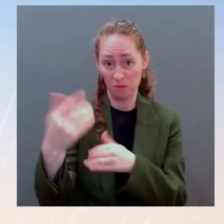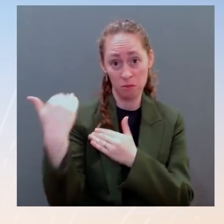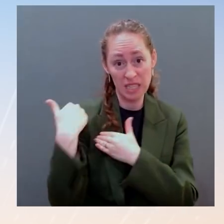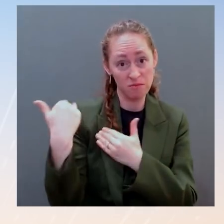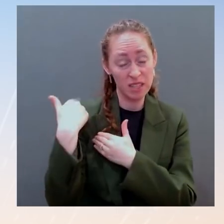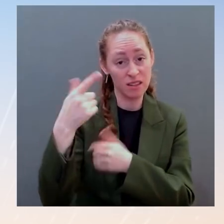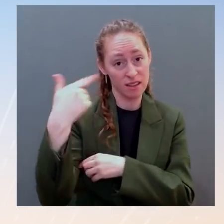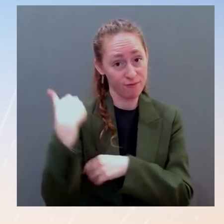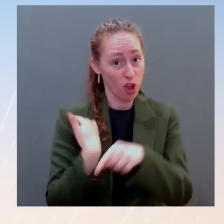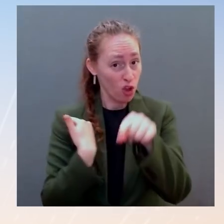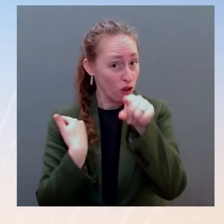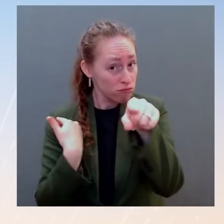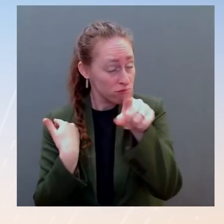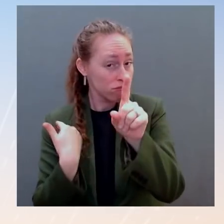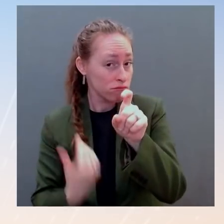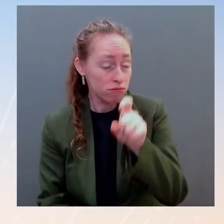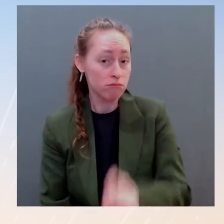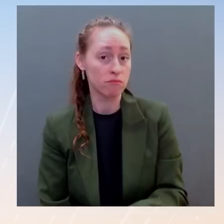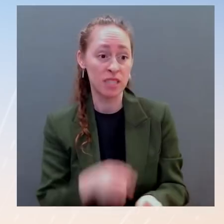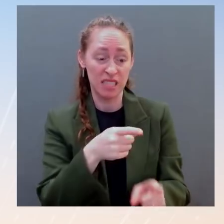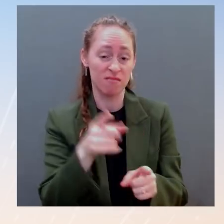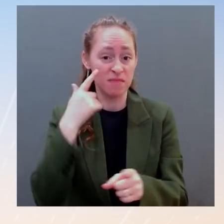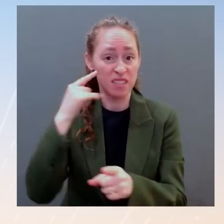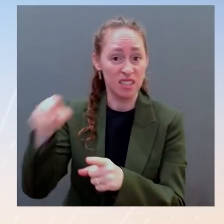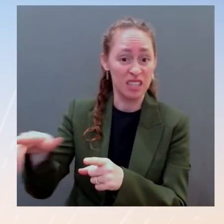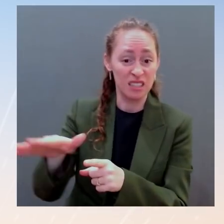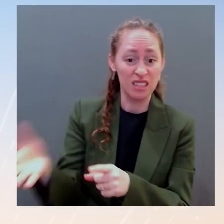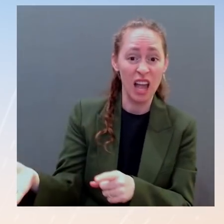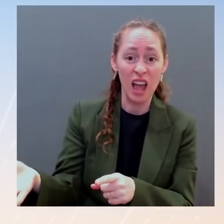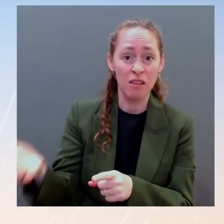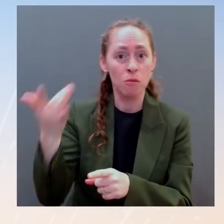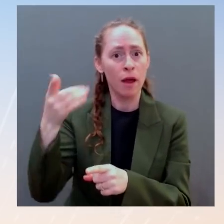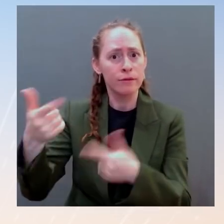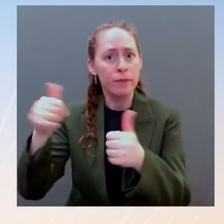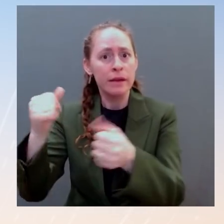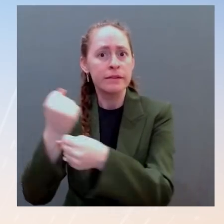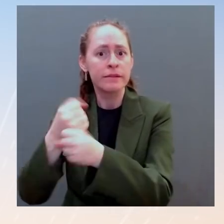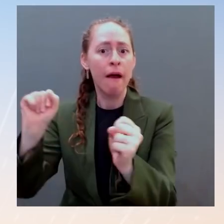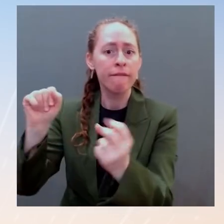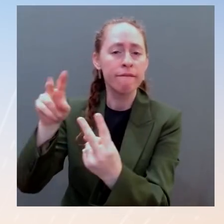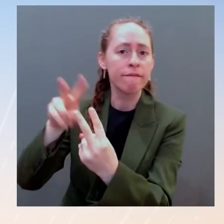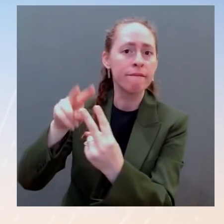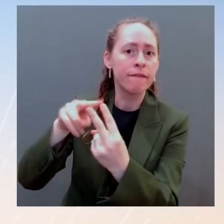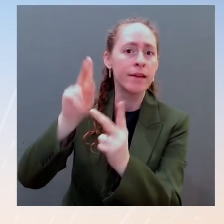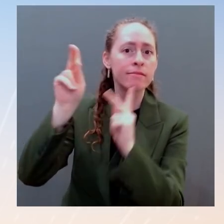trying to save two migrants who were smuggling drugs? This is a problem that, you know,